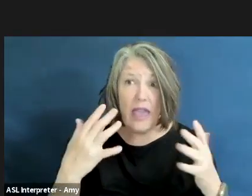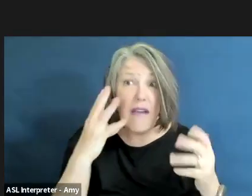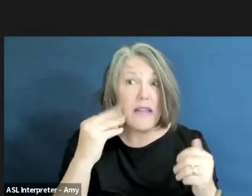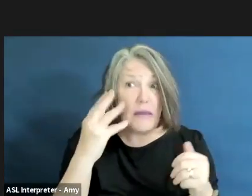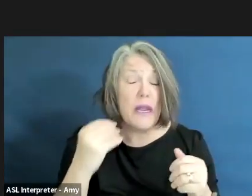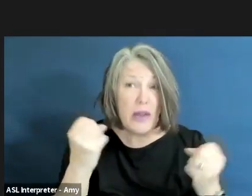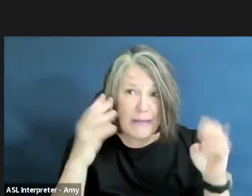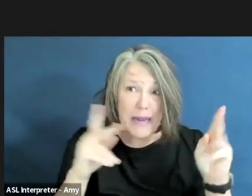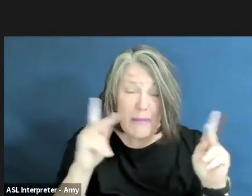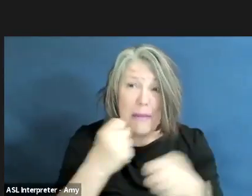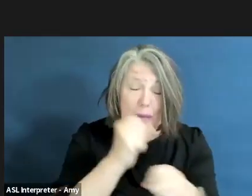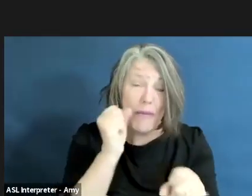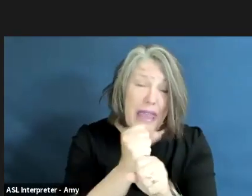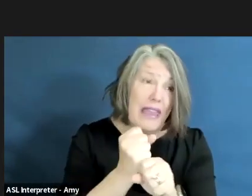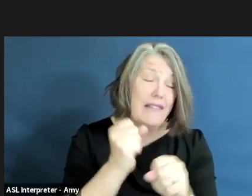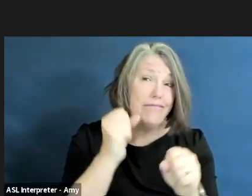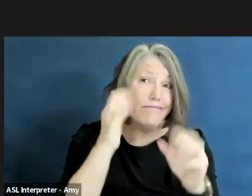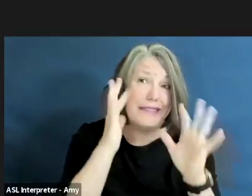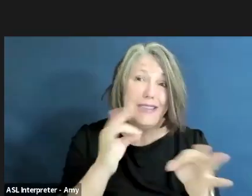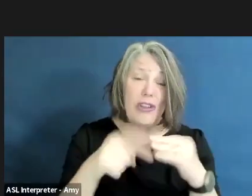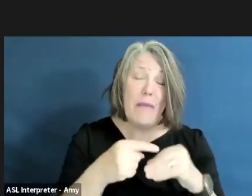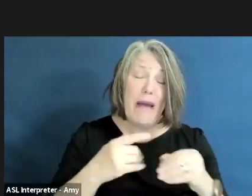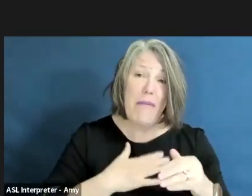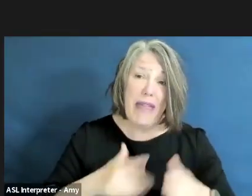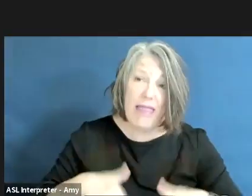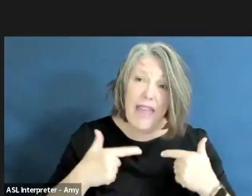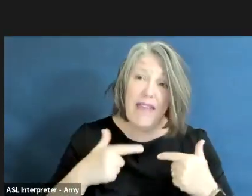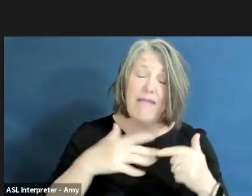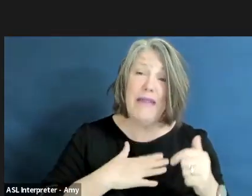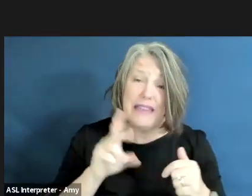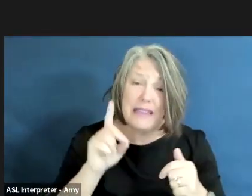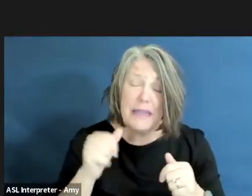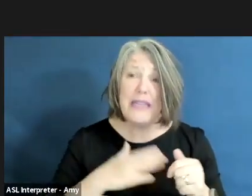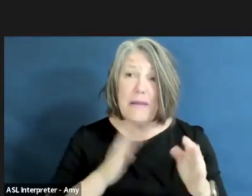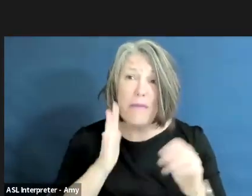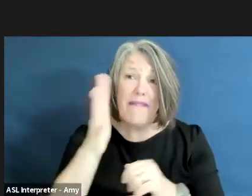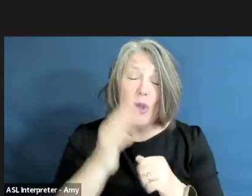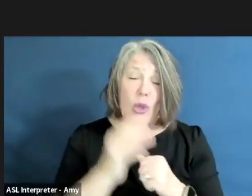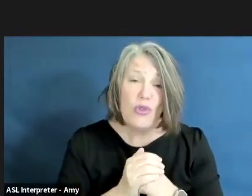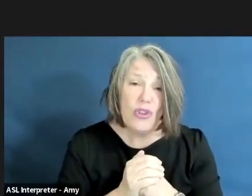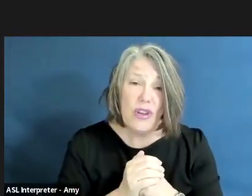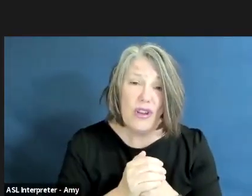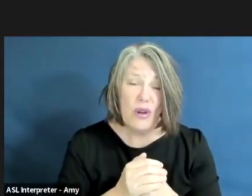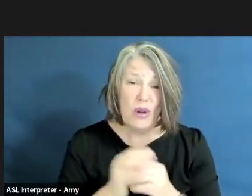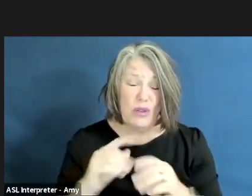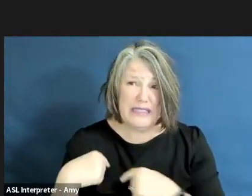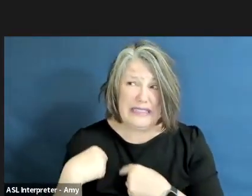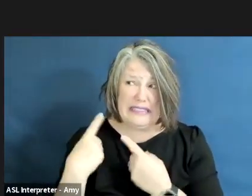my ability, and my future probably since I was diagnosed.